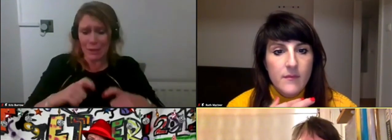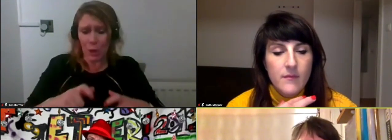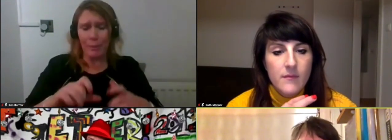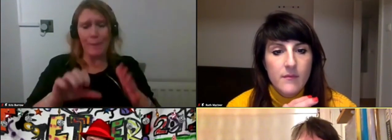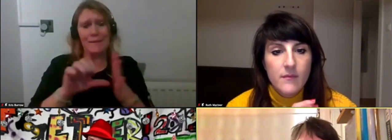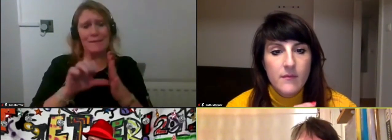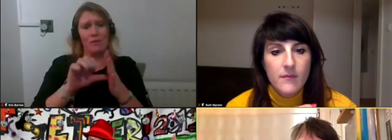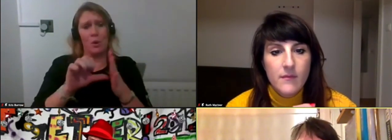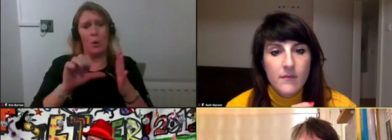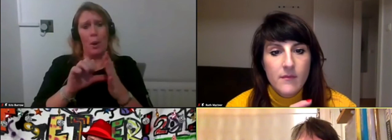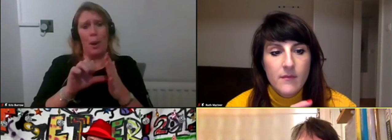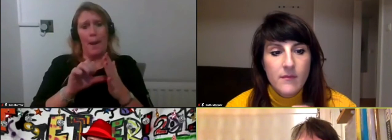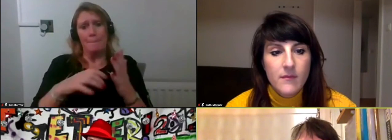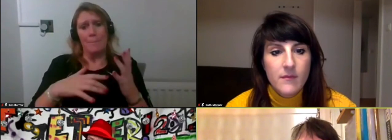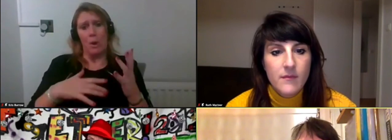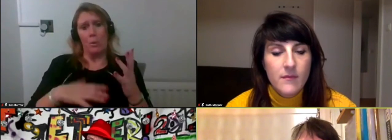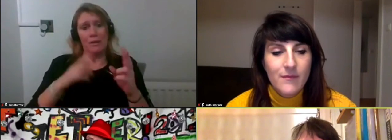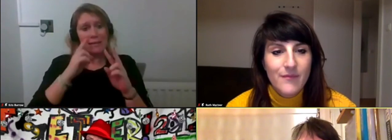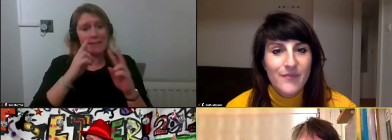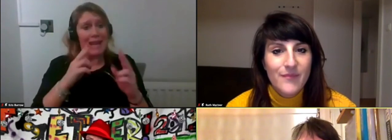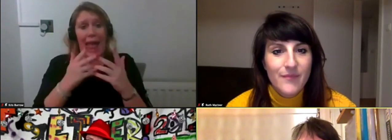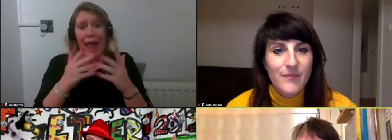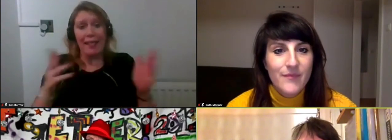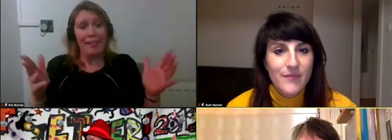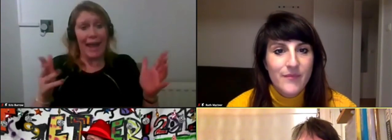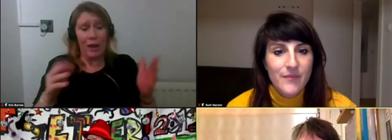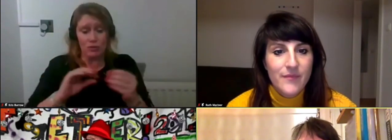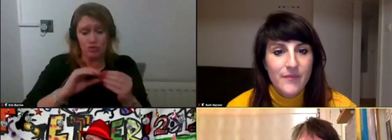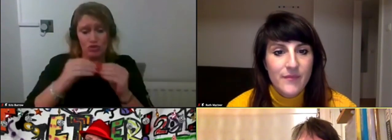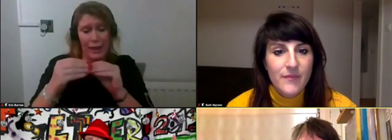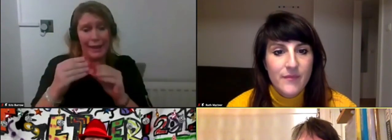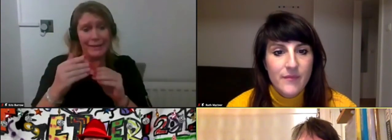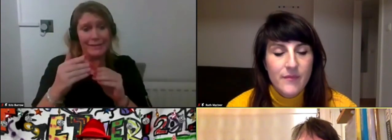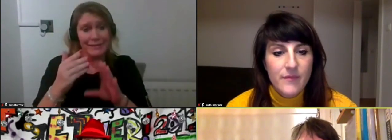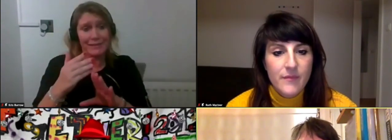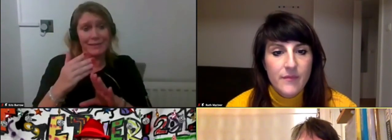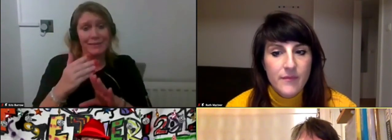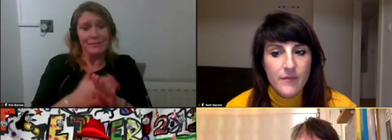we would love to see any other versions you come up with and by the time you are